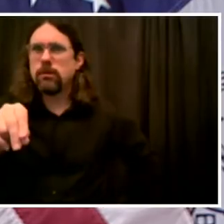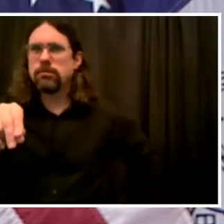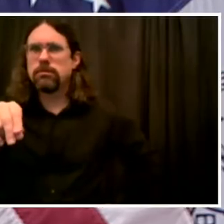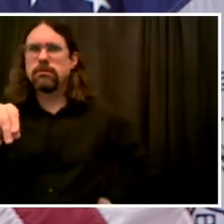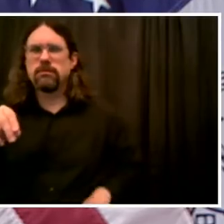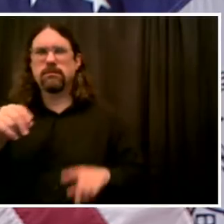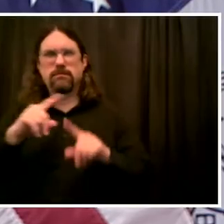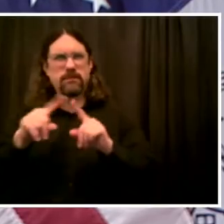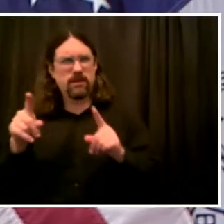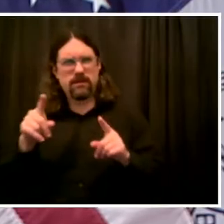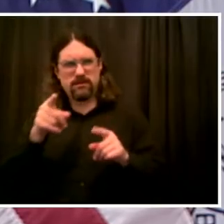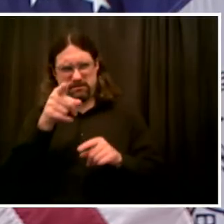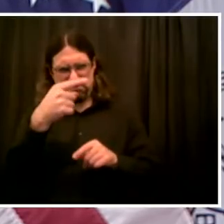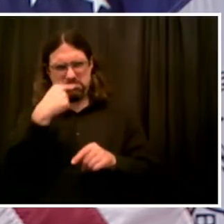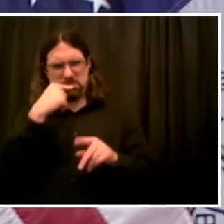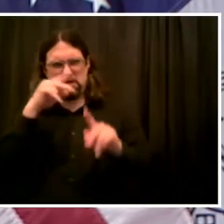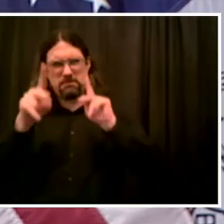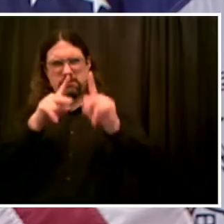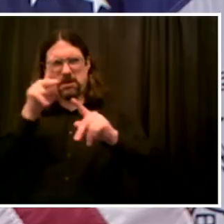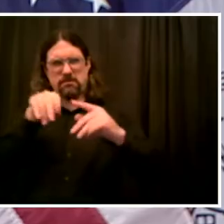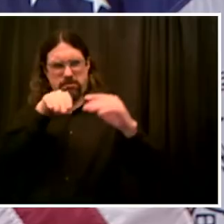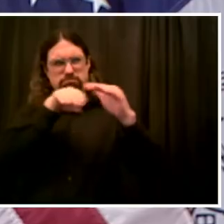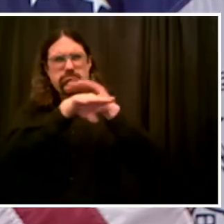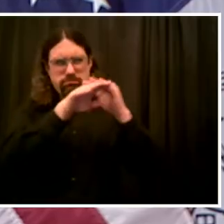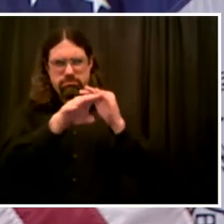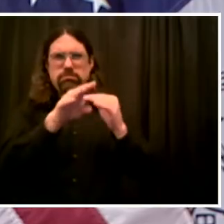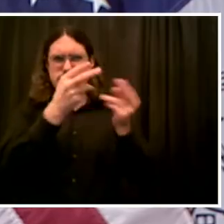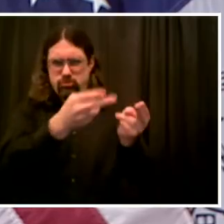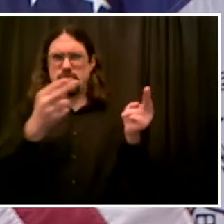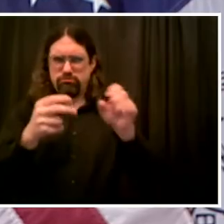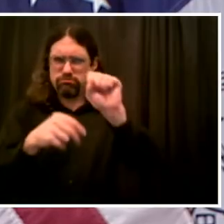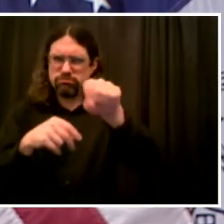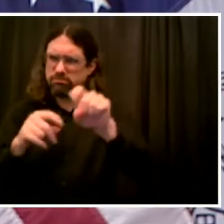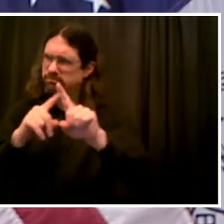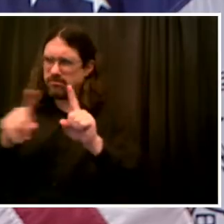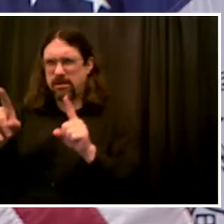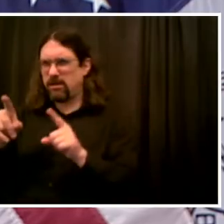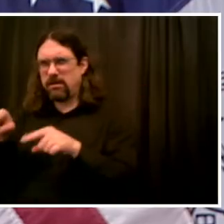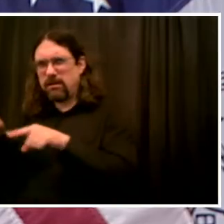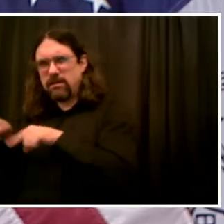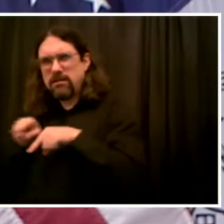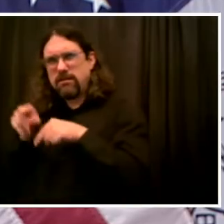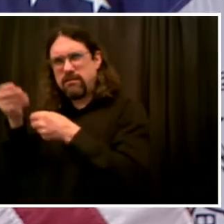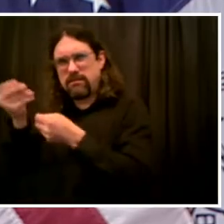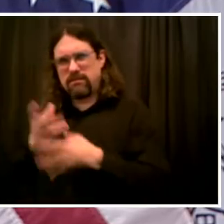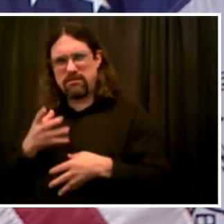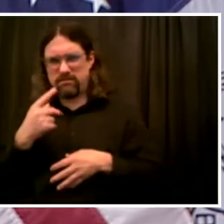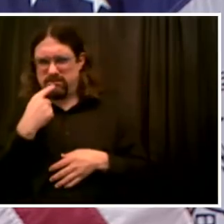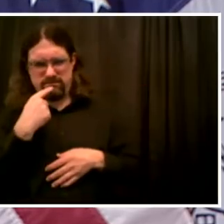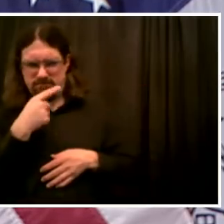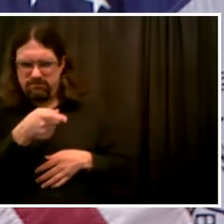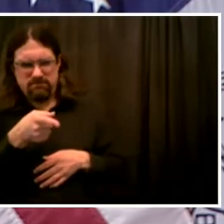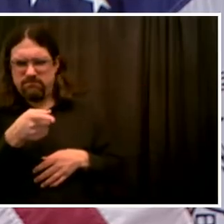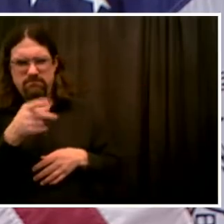DISCONNECT BUT ALSO HOW YOU ARE DEFINING THESE NUMBERS.